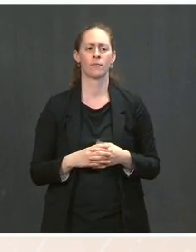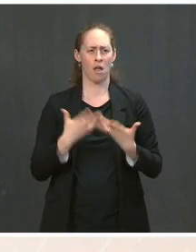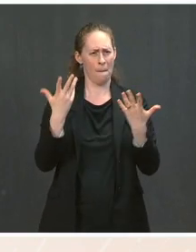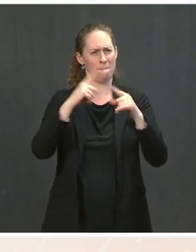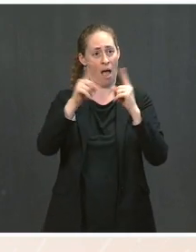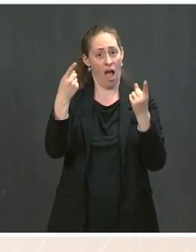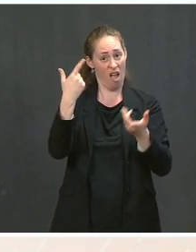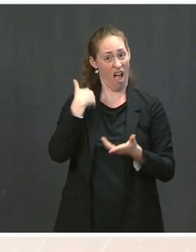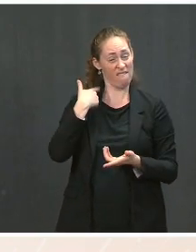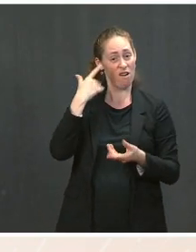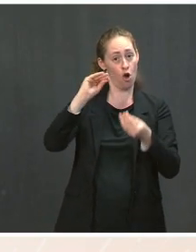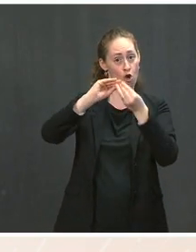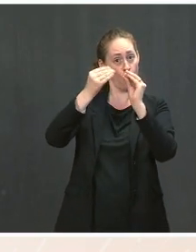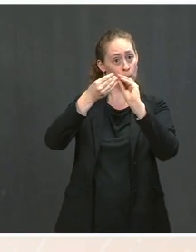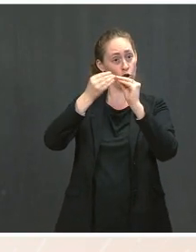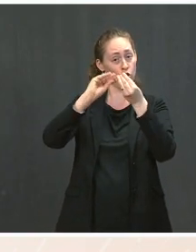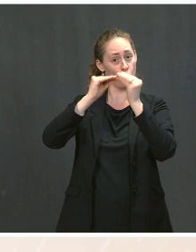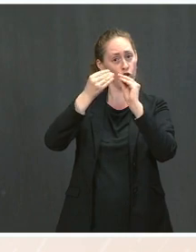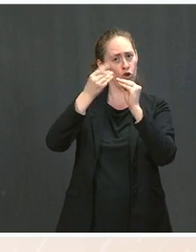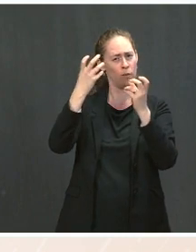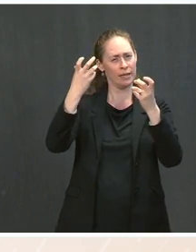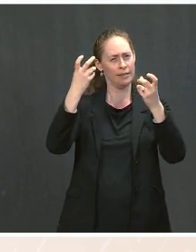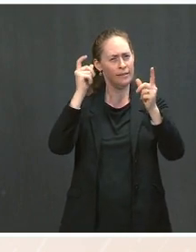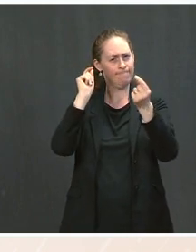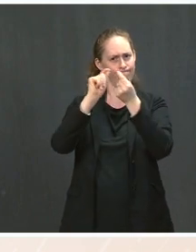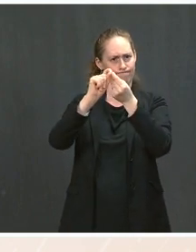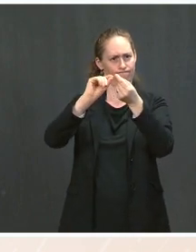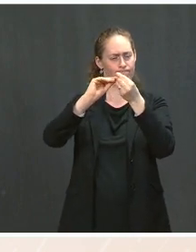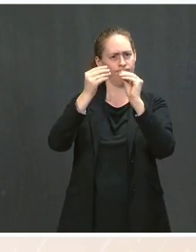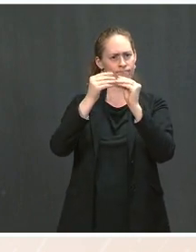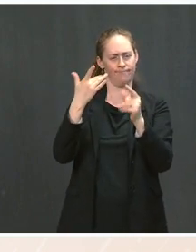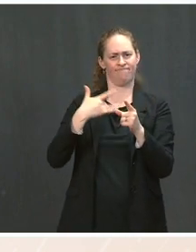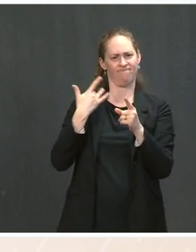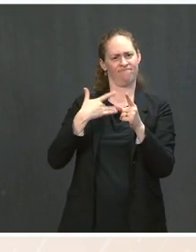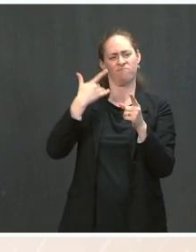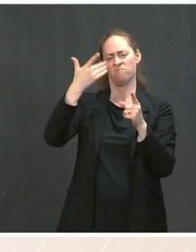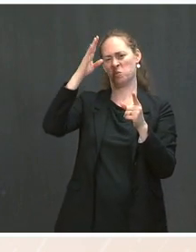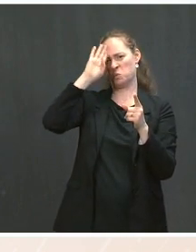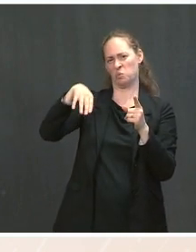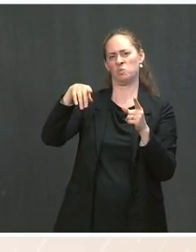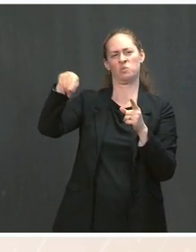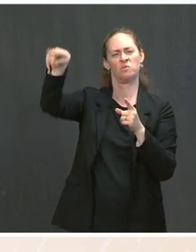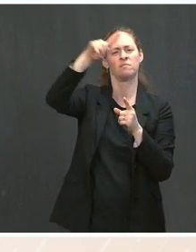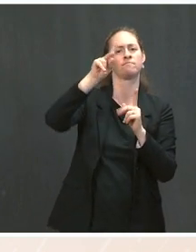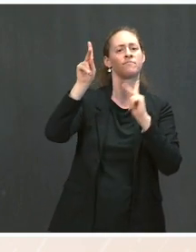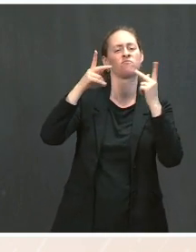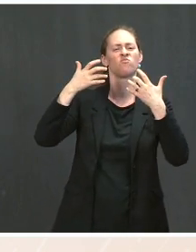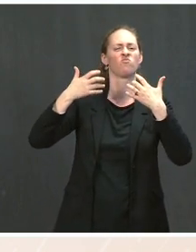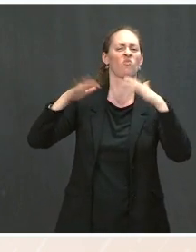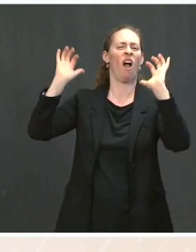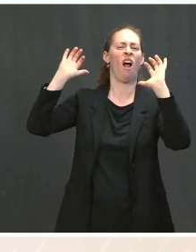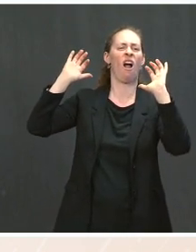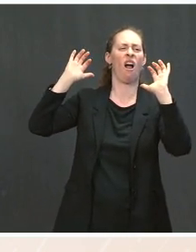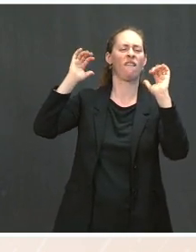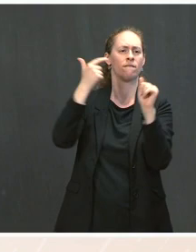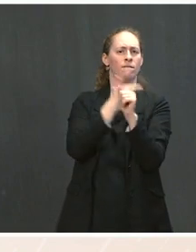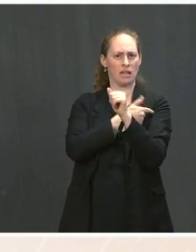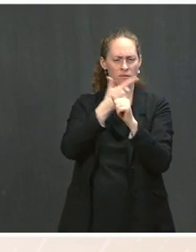There is an expectation that you guys believe there will be some Americans who won't. What -- where do you set that number right now? Obviously, you're trying to overcome it right now.